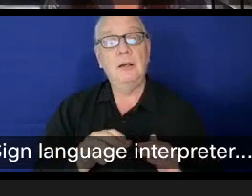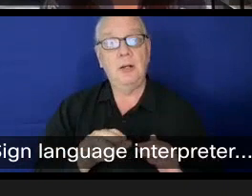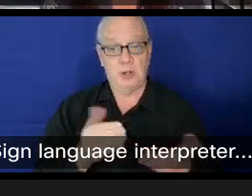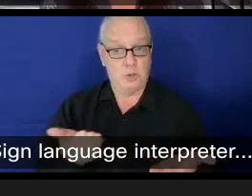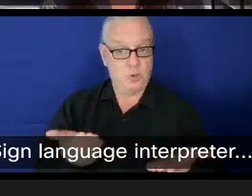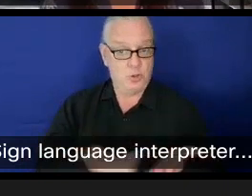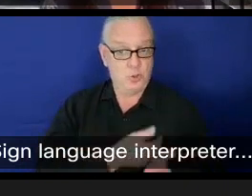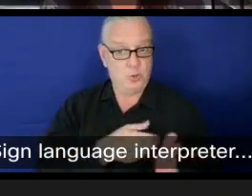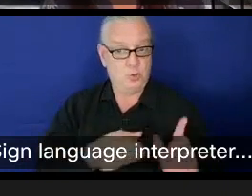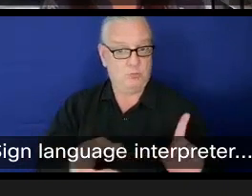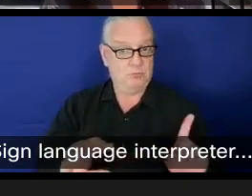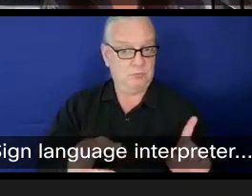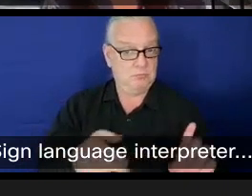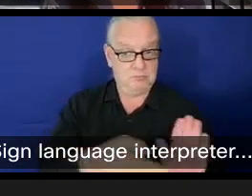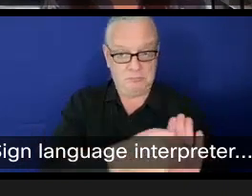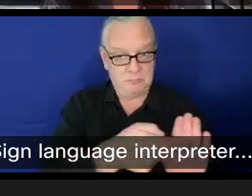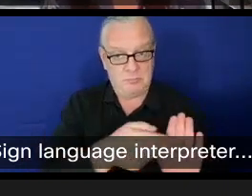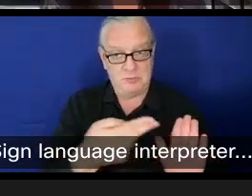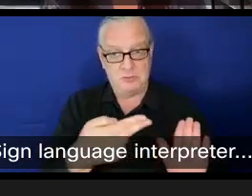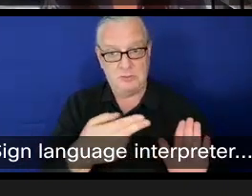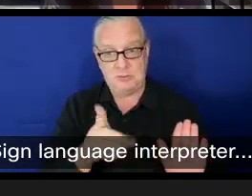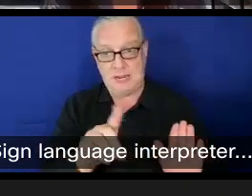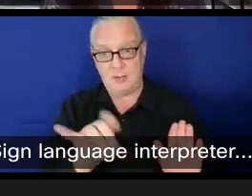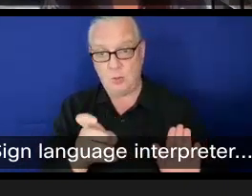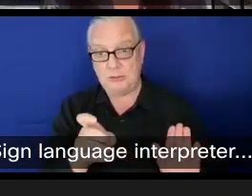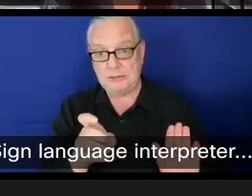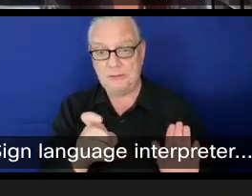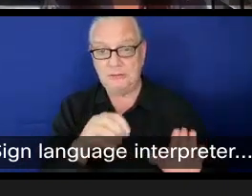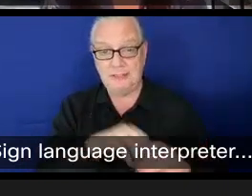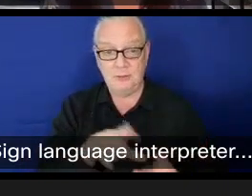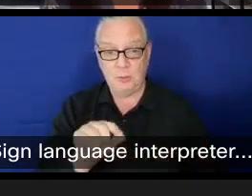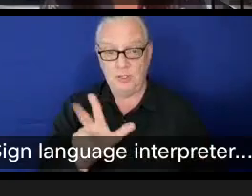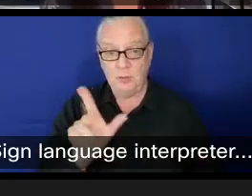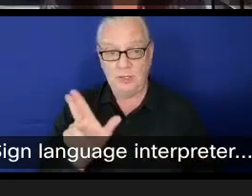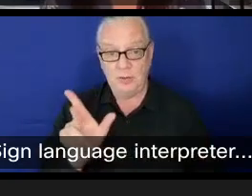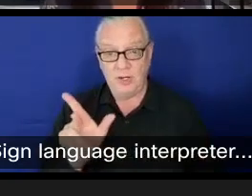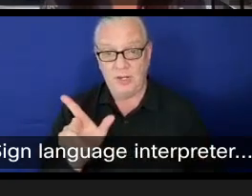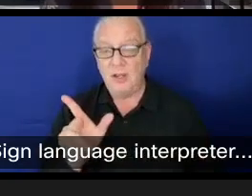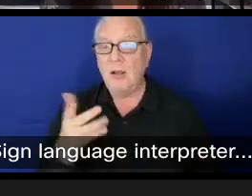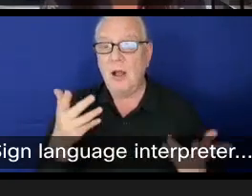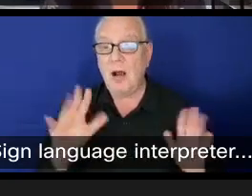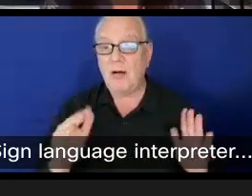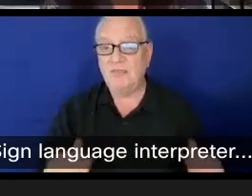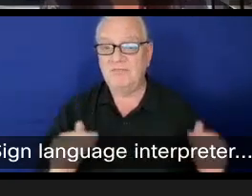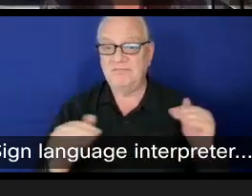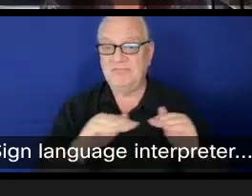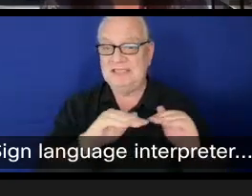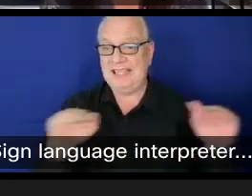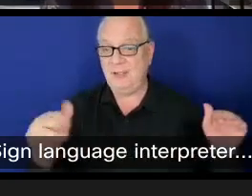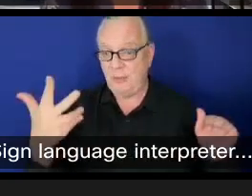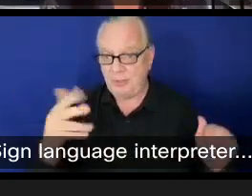HIV diagnoses in 2023 were classified as stage three AIDS